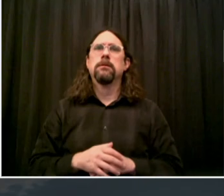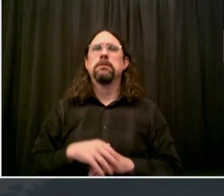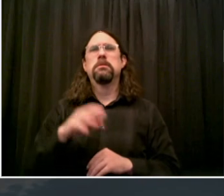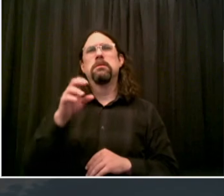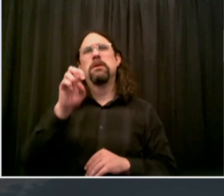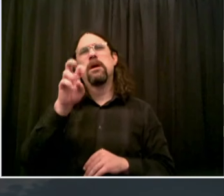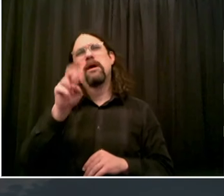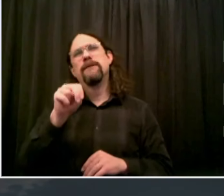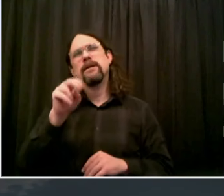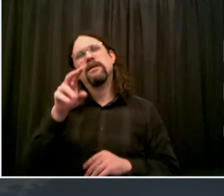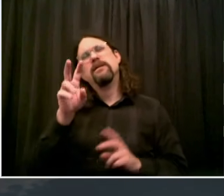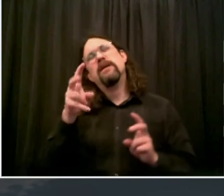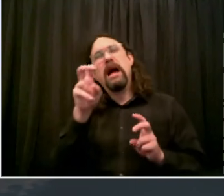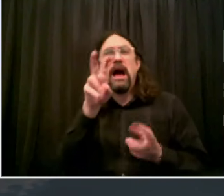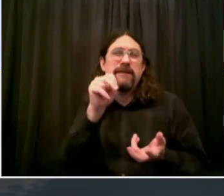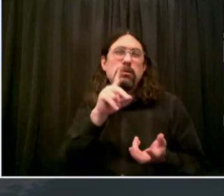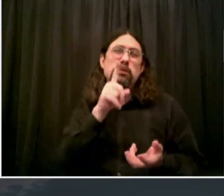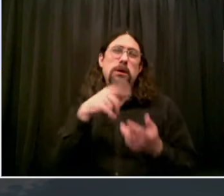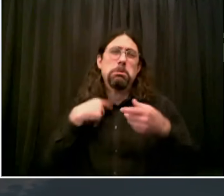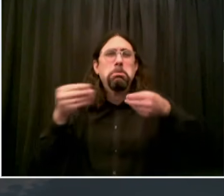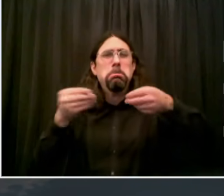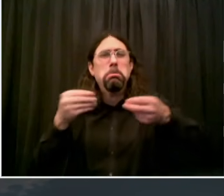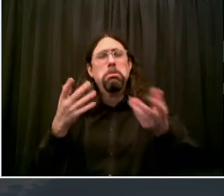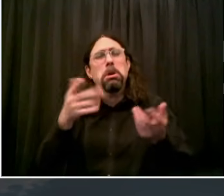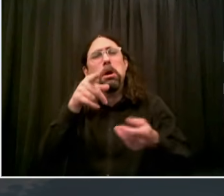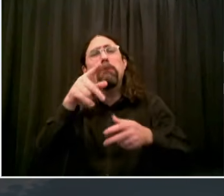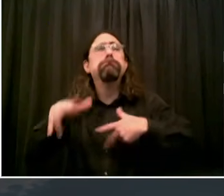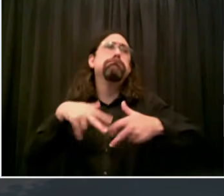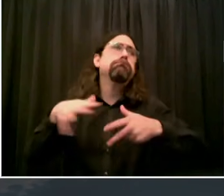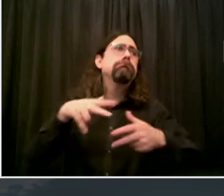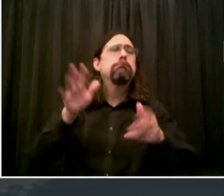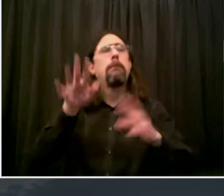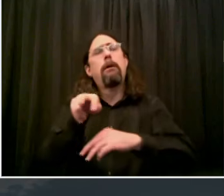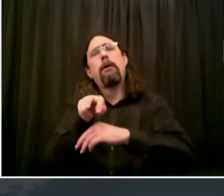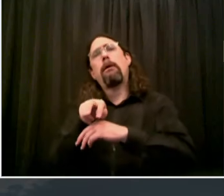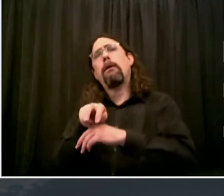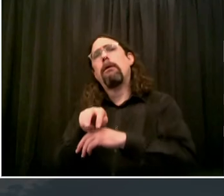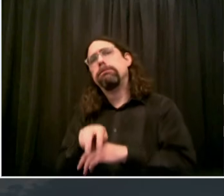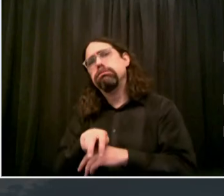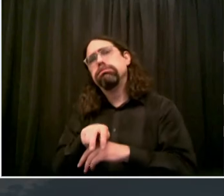WHILE, FINE. NO SWIMMING, NO PARTIES, NO SPORTS, NO GATHERINGS. WE'RE GOING TO